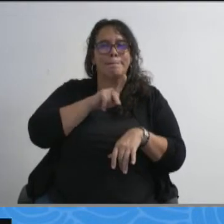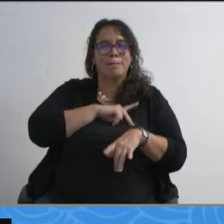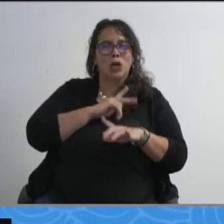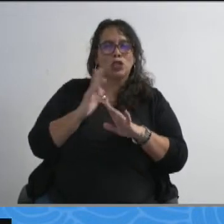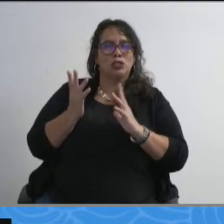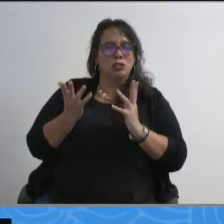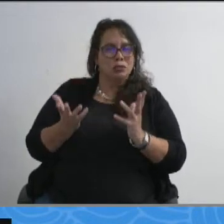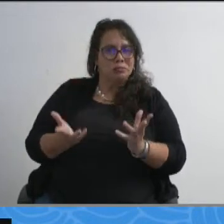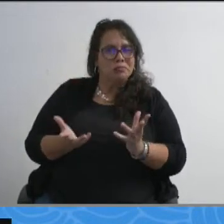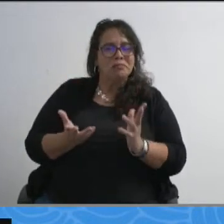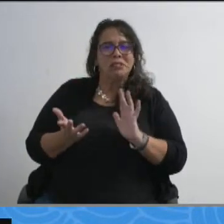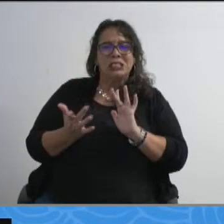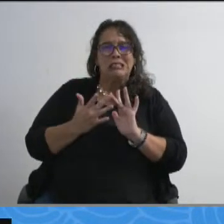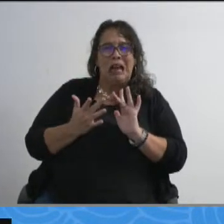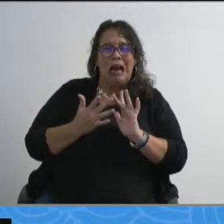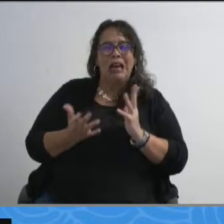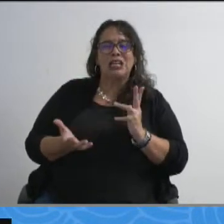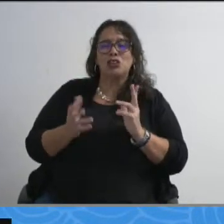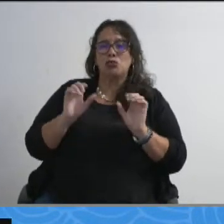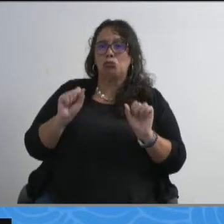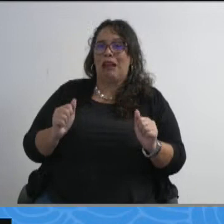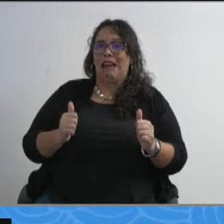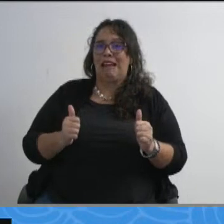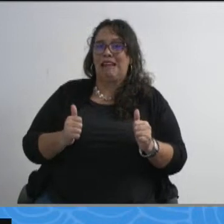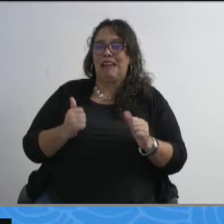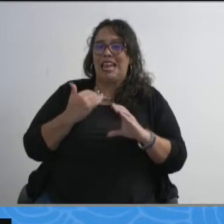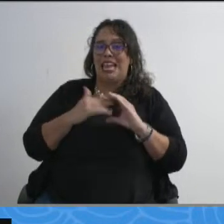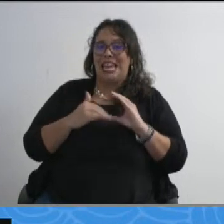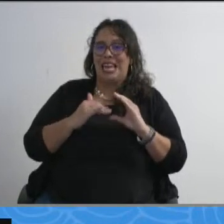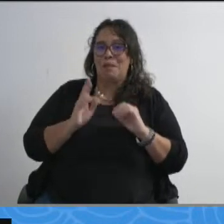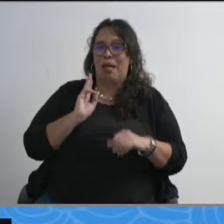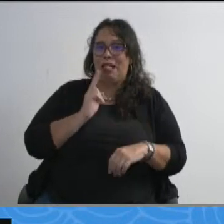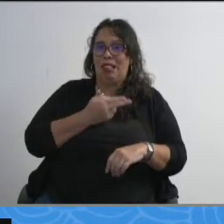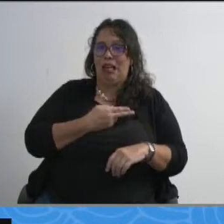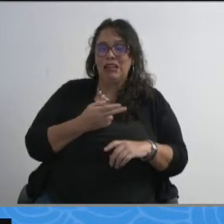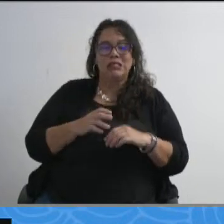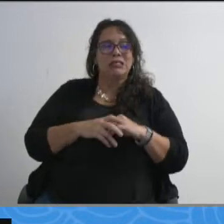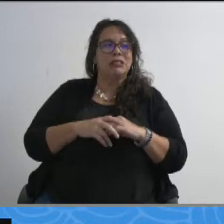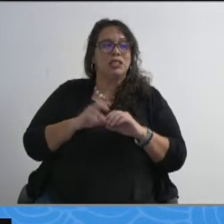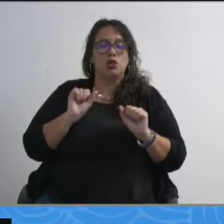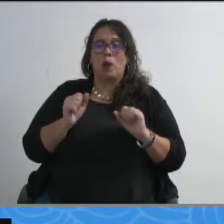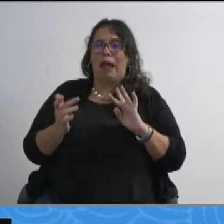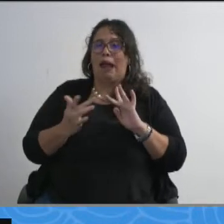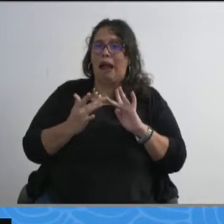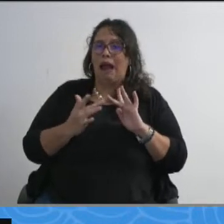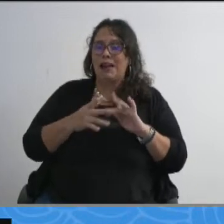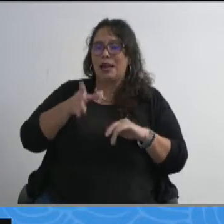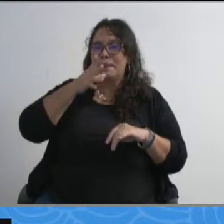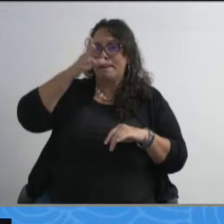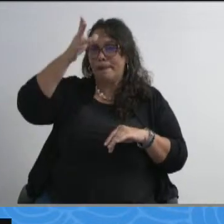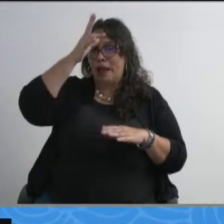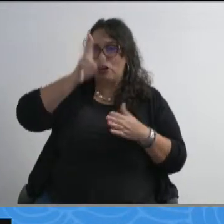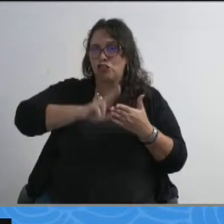So, you can email us at MSChoiceHelp.net or ParentUniversity@lbschools.net. Or you can give us a call,